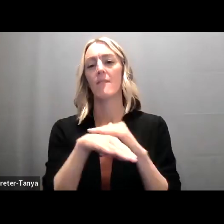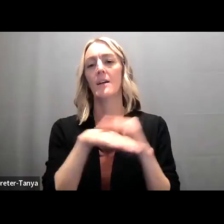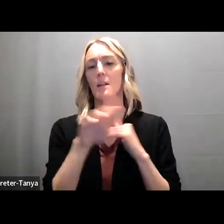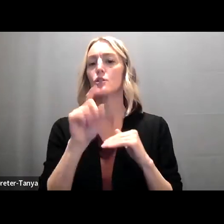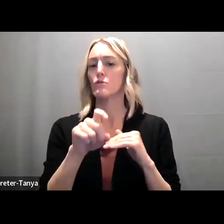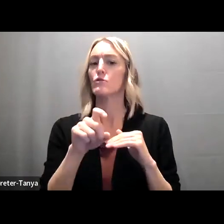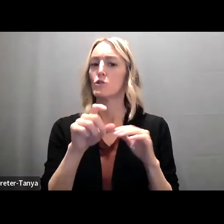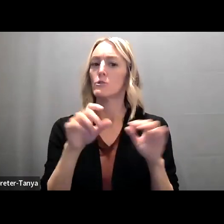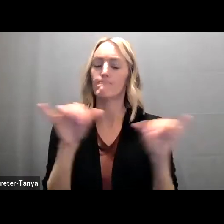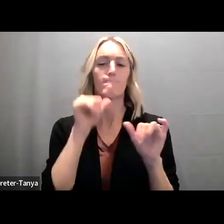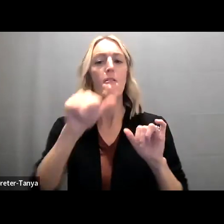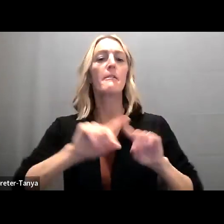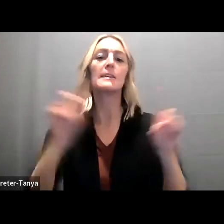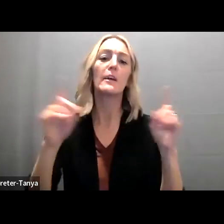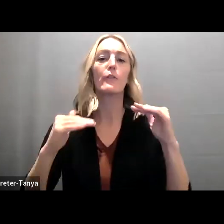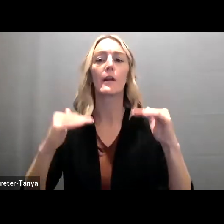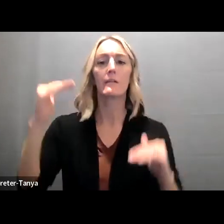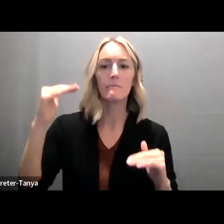by fact they are receiving services.